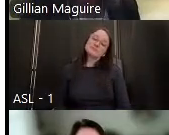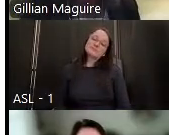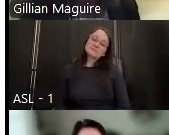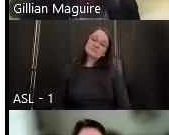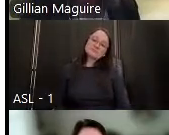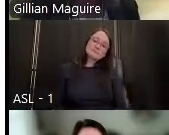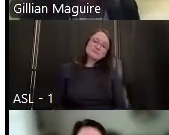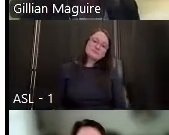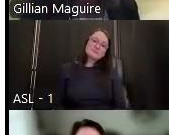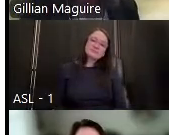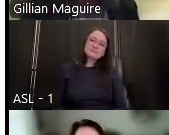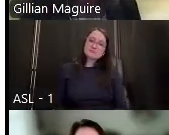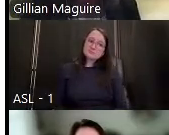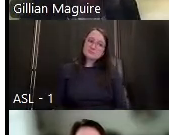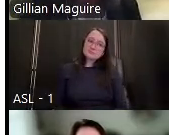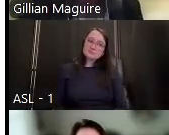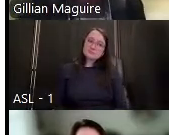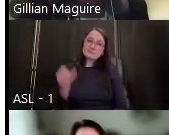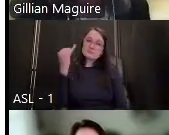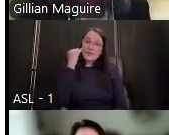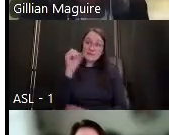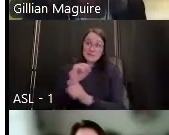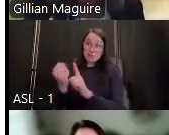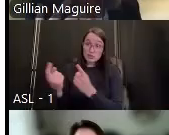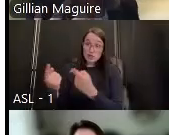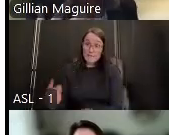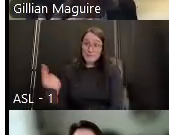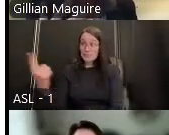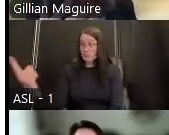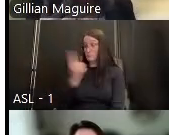was asking me to answer benefits questions, I would not have the information I needed. So,